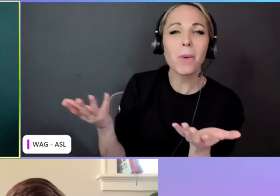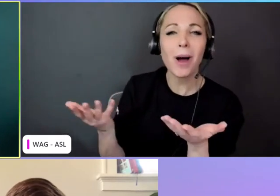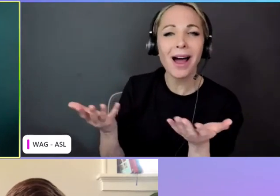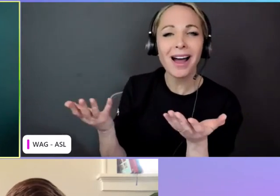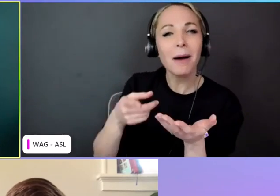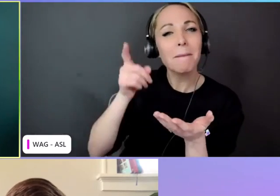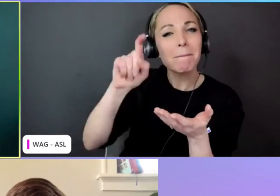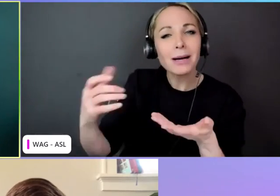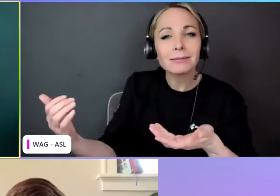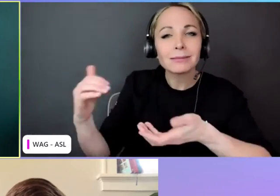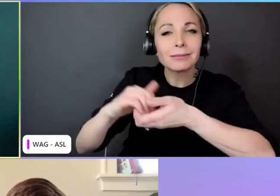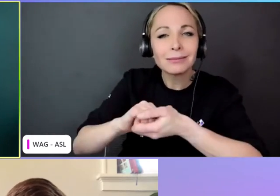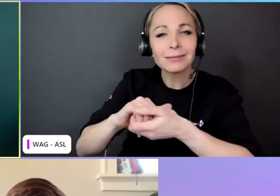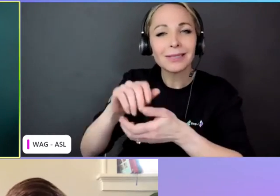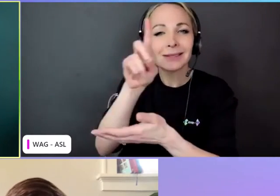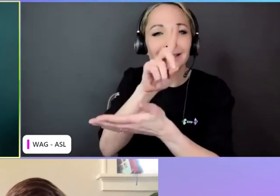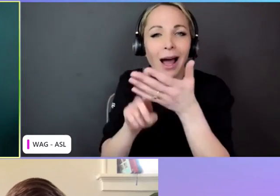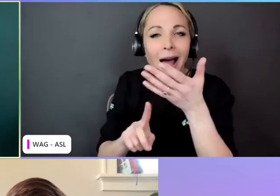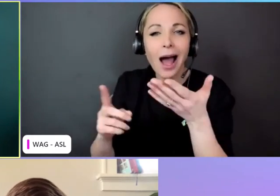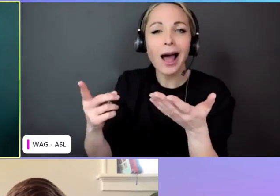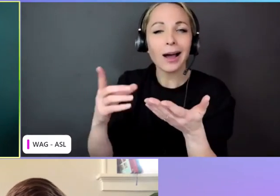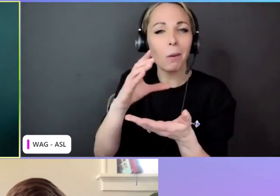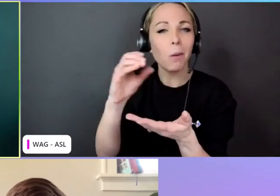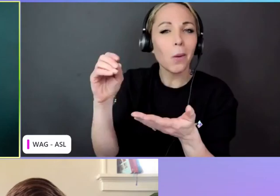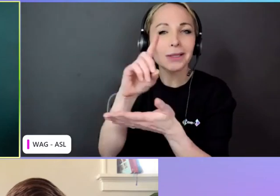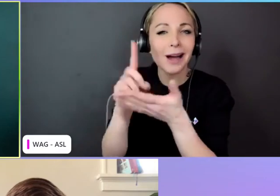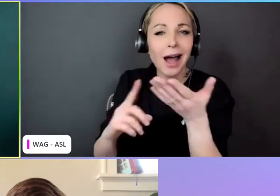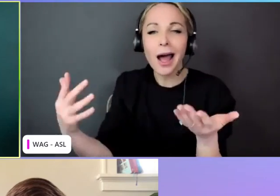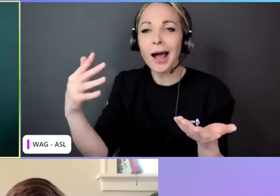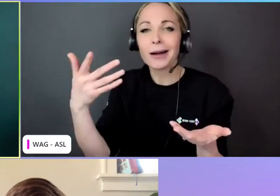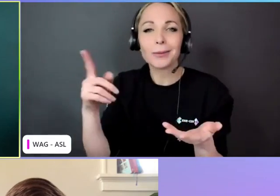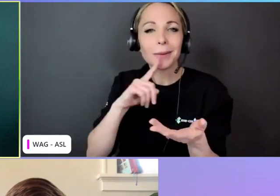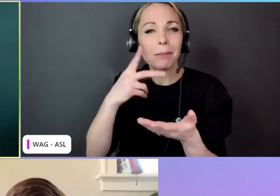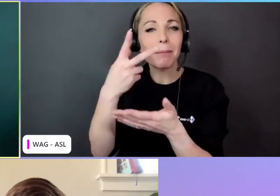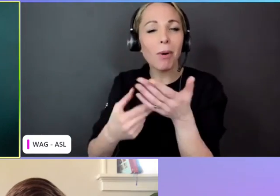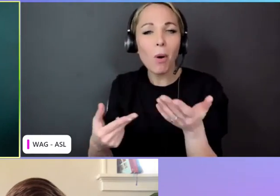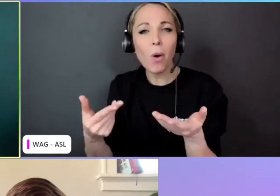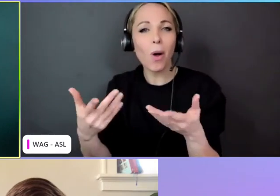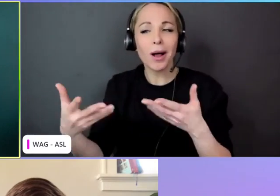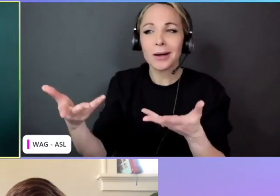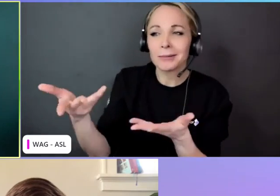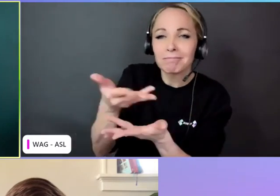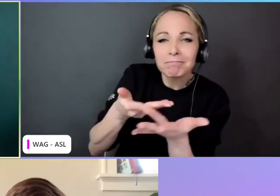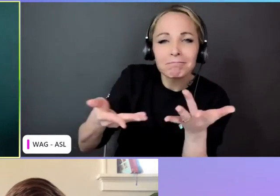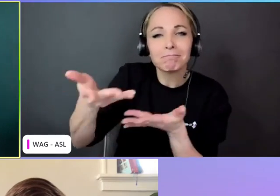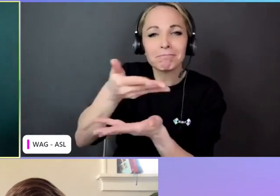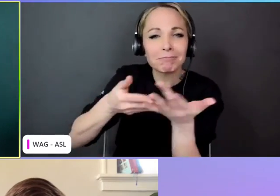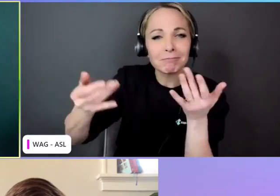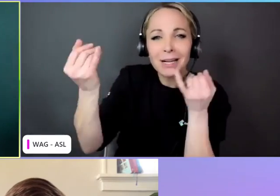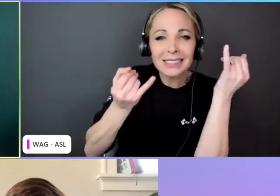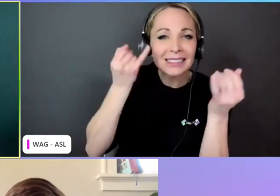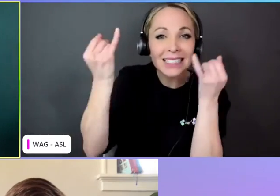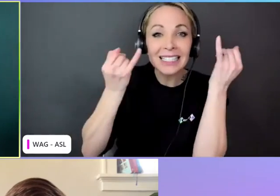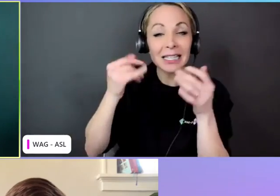[Alex Tait] Ask them what they want. Codesign. Pretend to save usability testing till